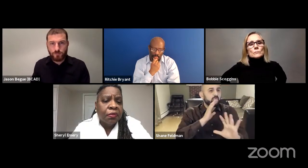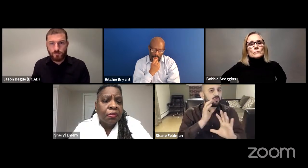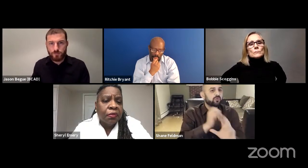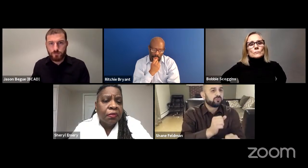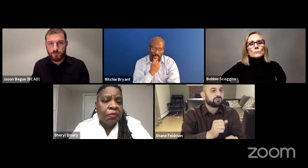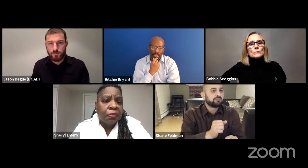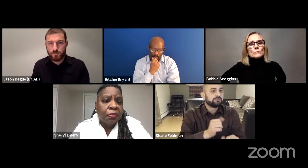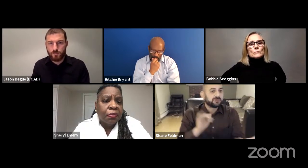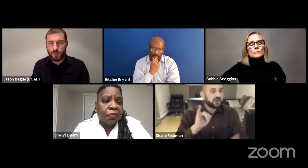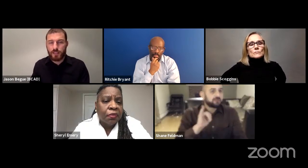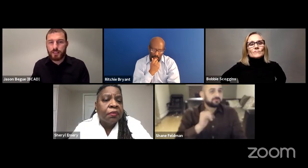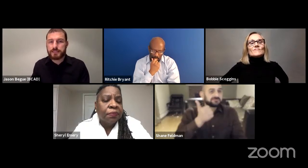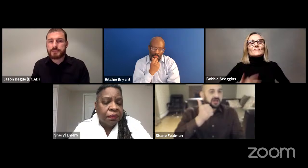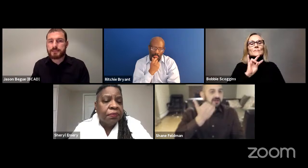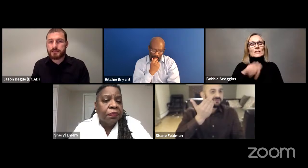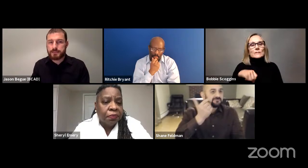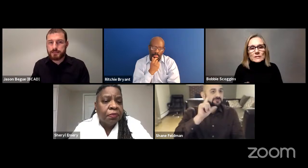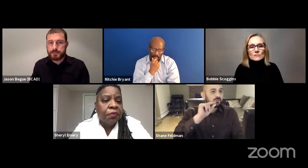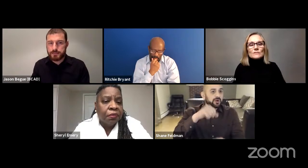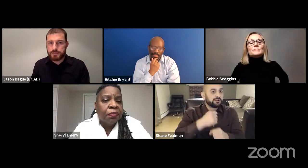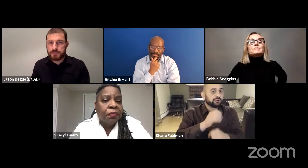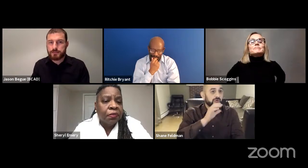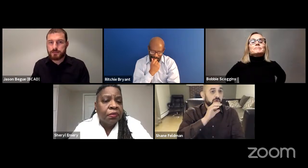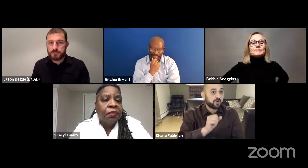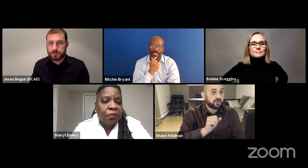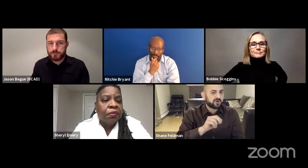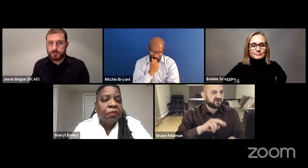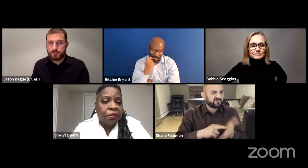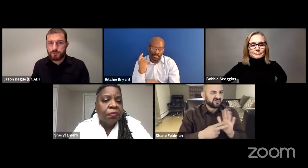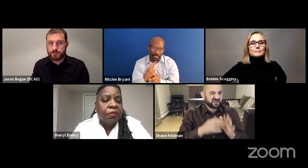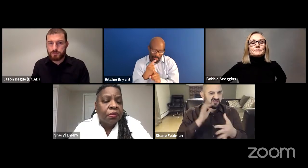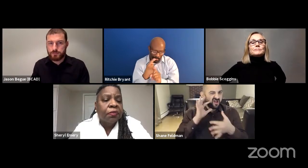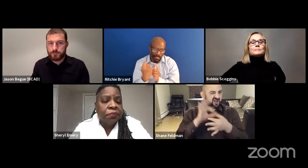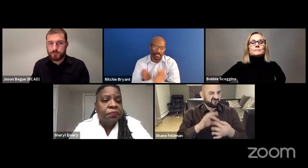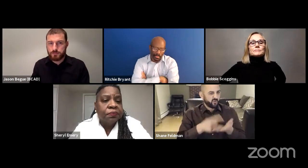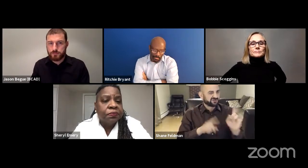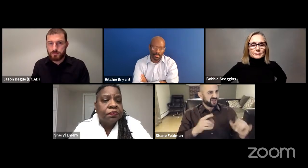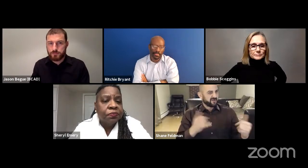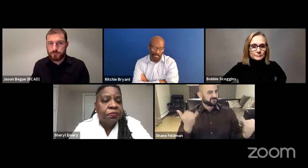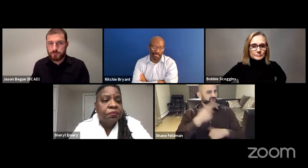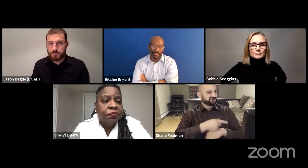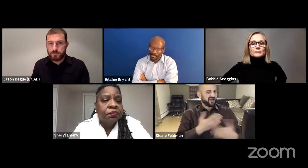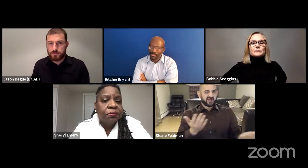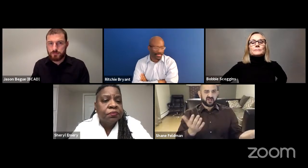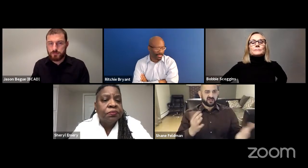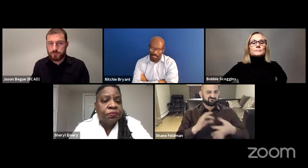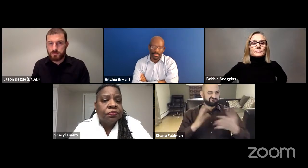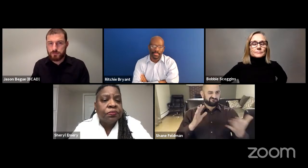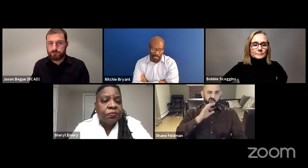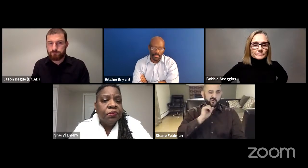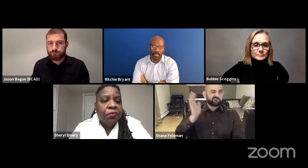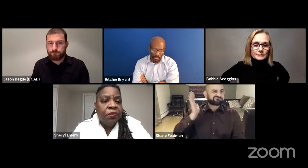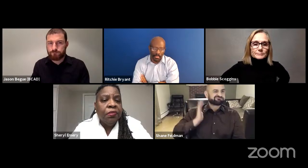very often tests become old and invalid. If a test is 15 or 20 years ago, is it relative